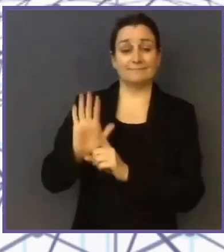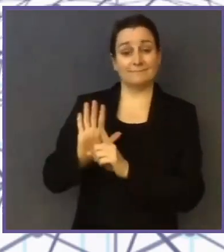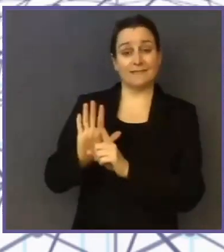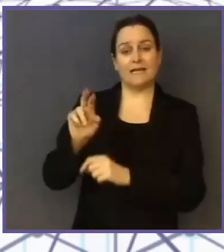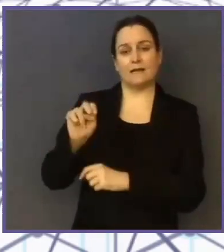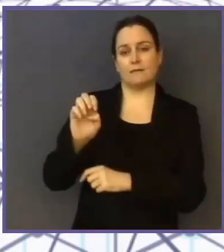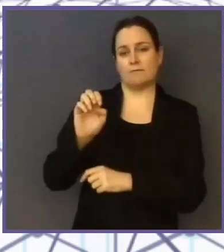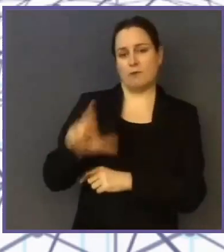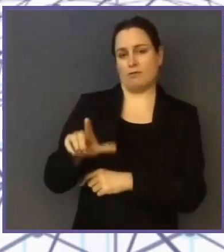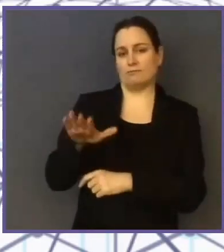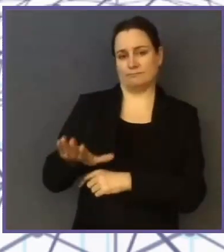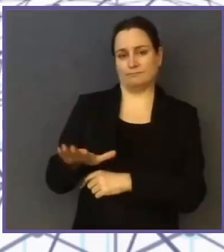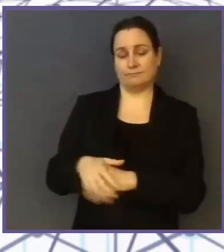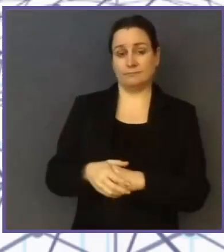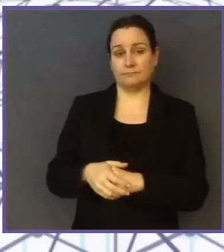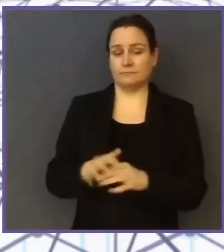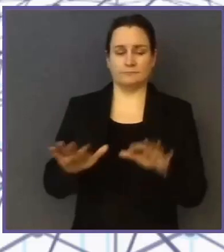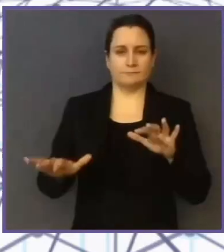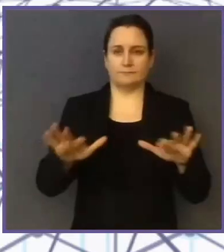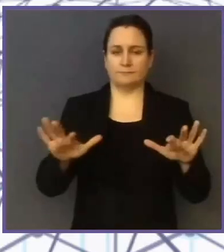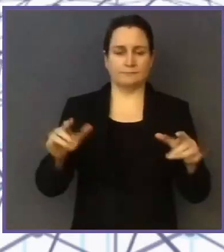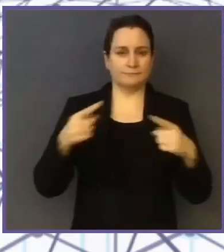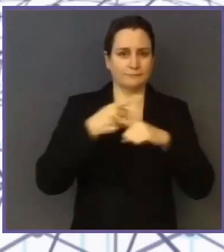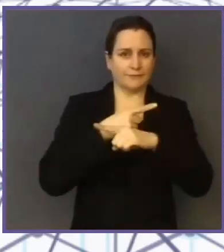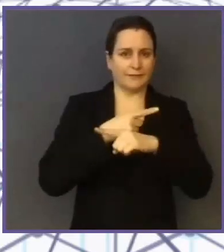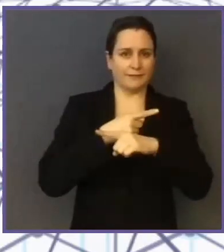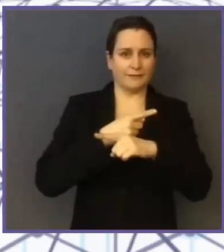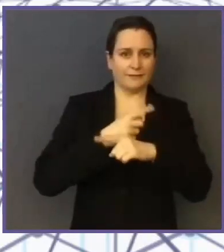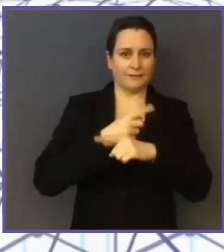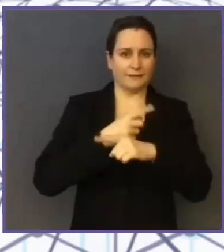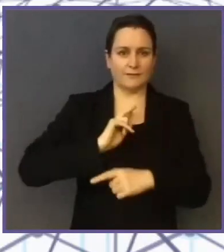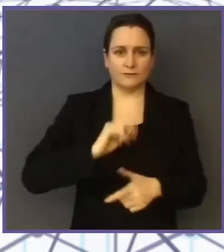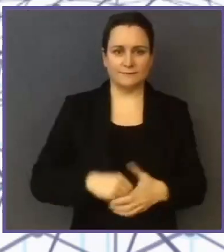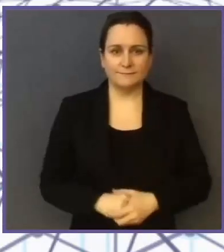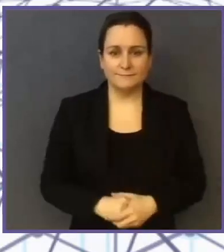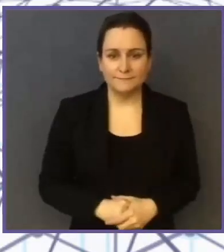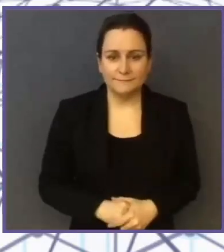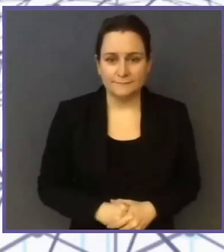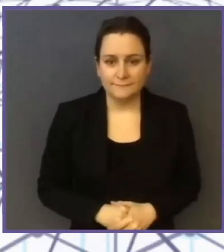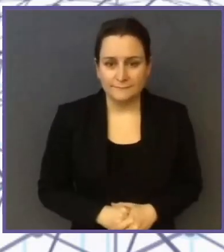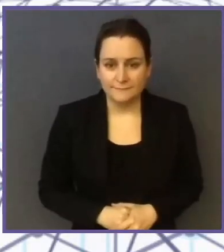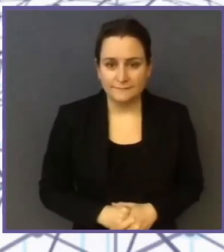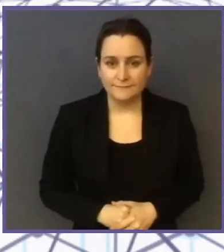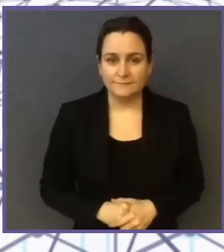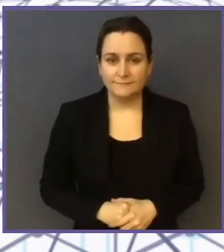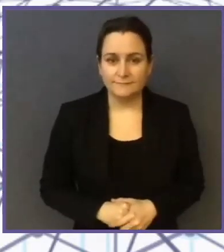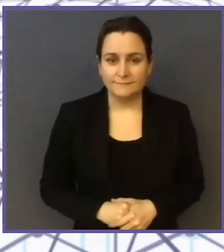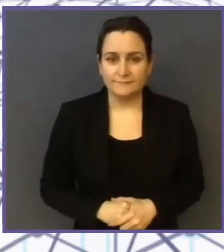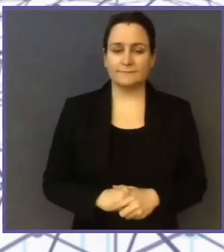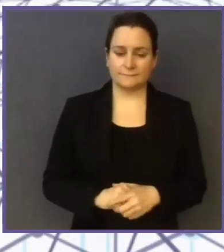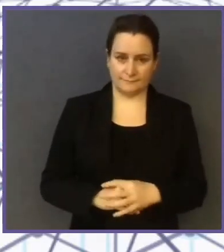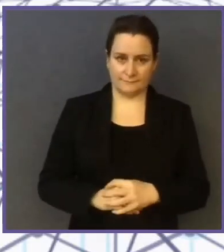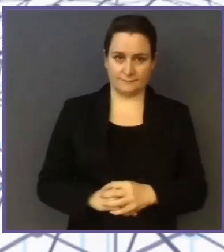Today I'm talking about the project we are doing with the University College London and its possible impact on University of UTI in Nepal.